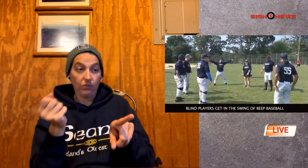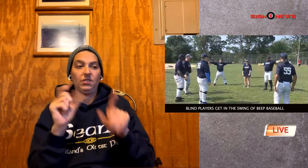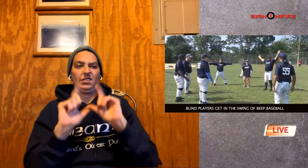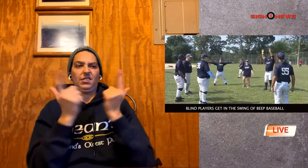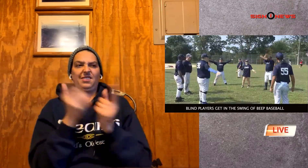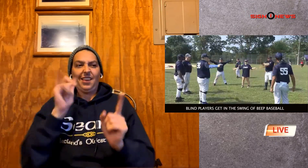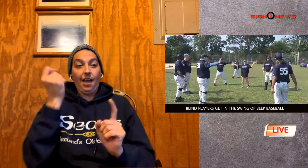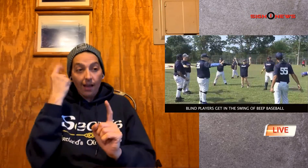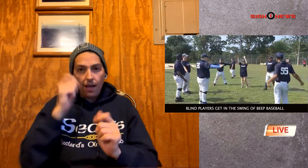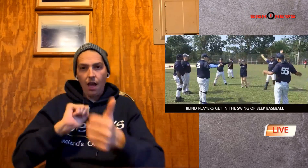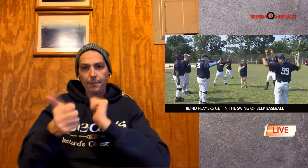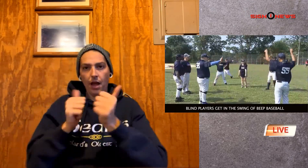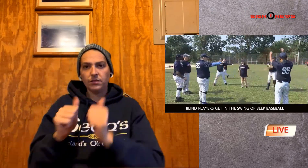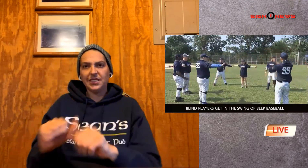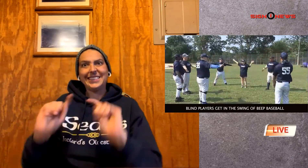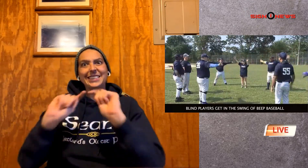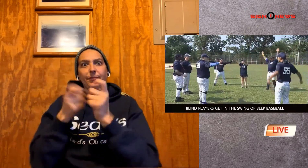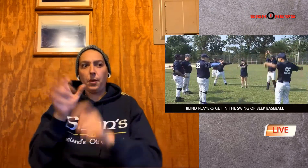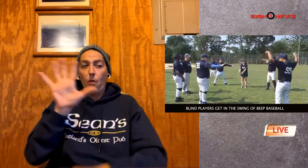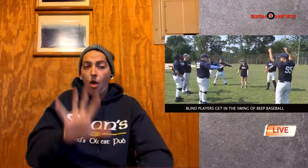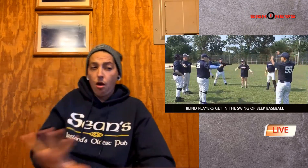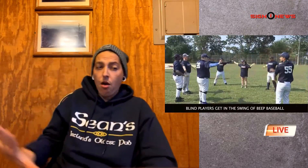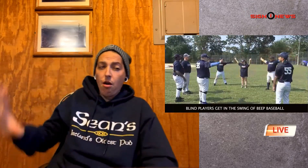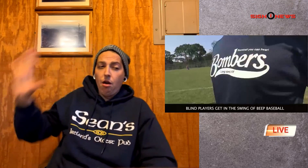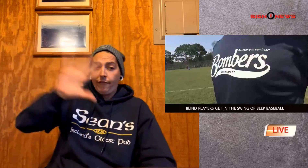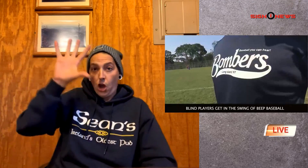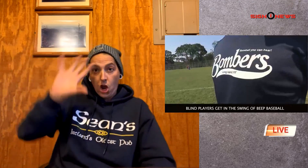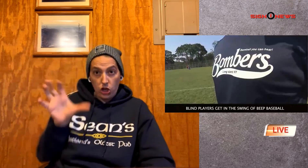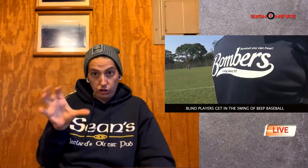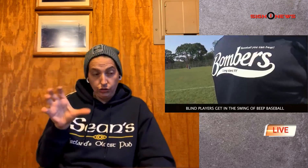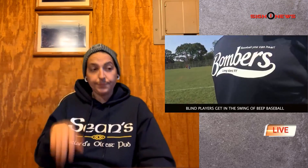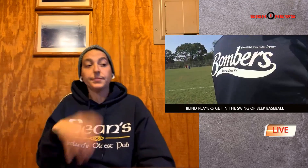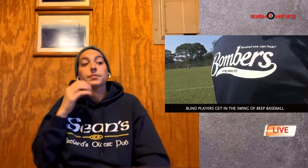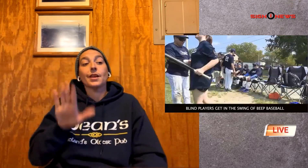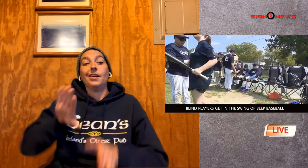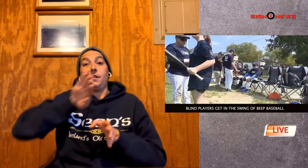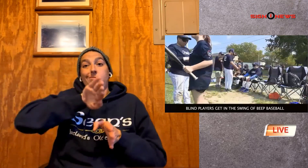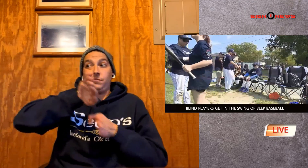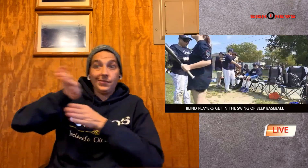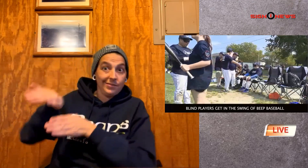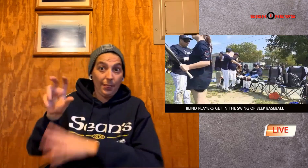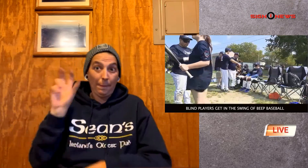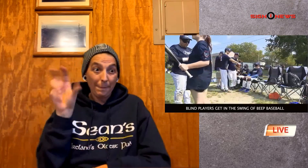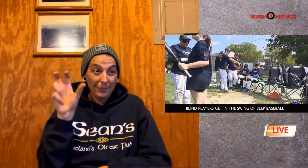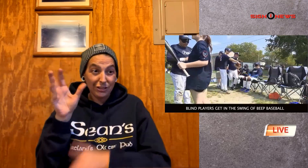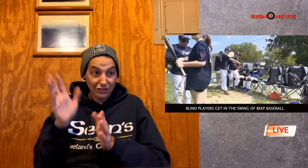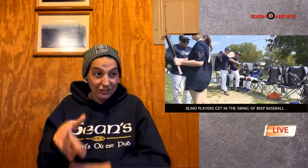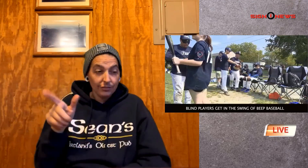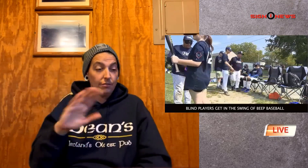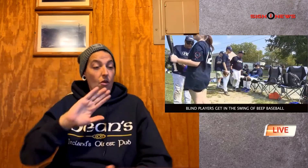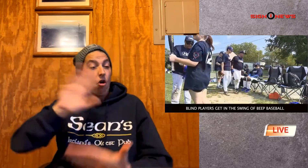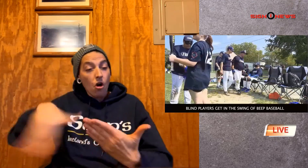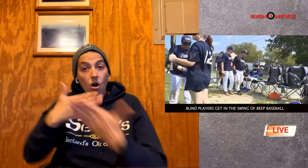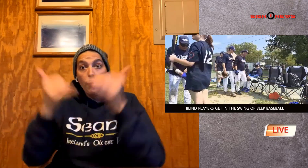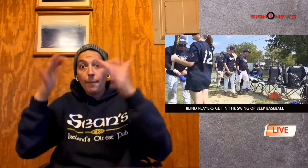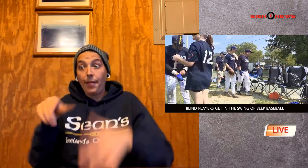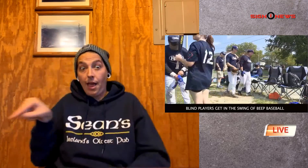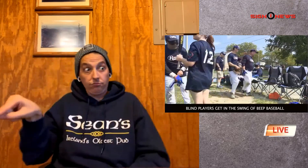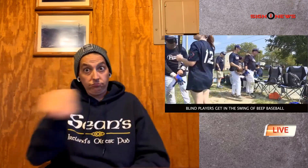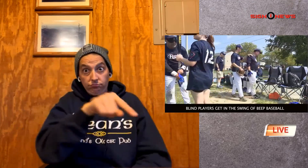that competes with teams all over the country besides the picture all of the players on